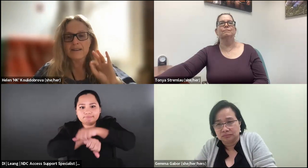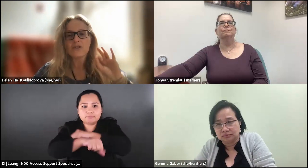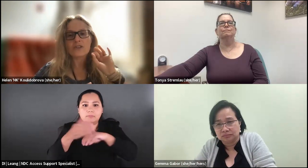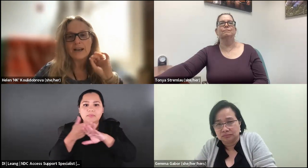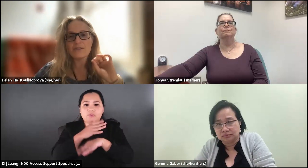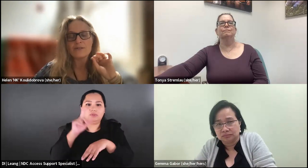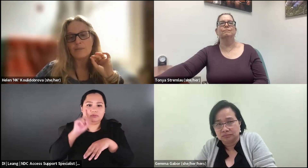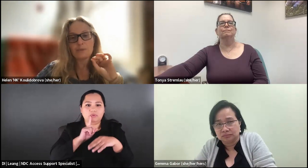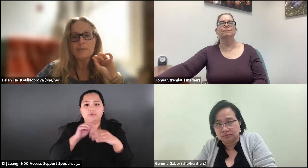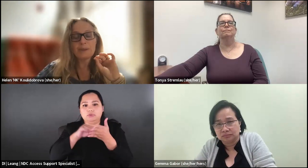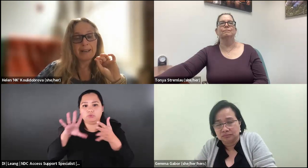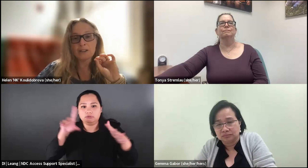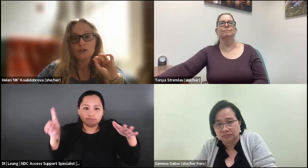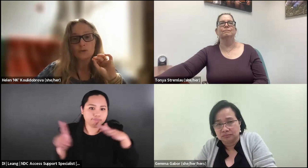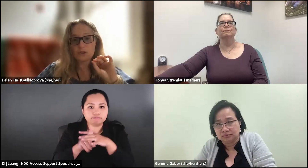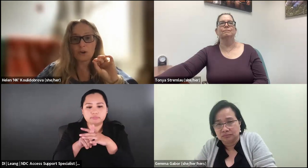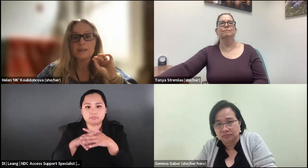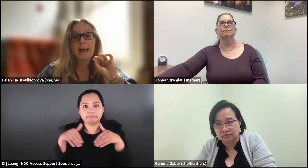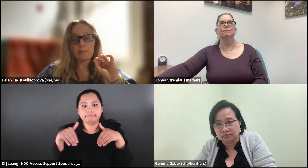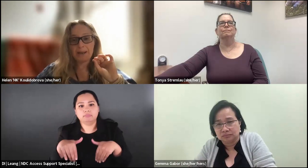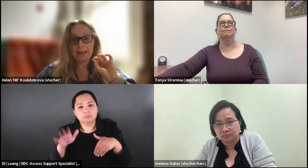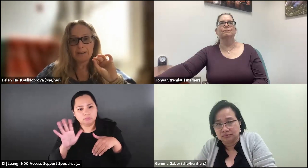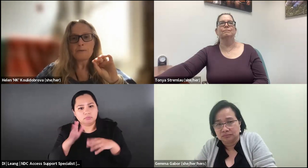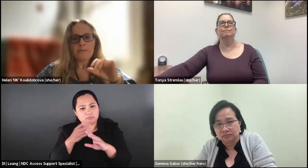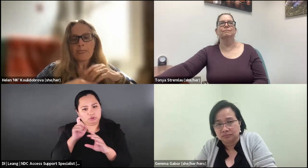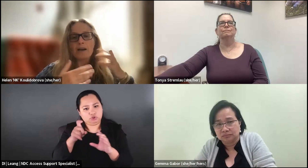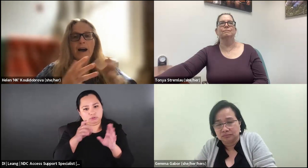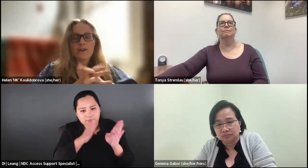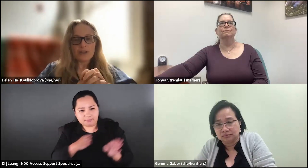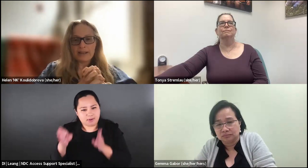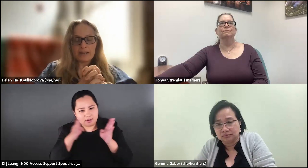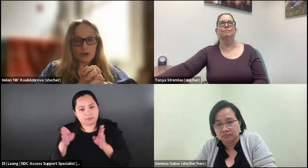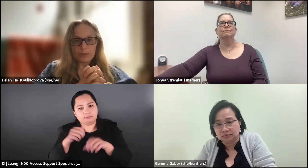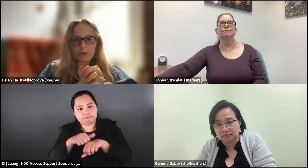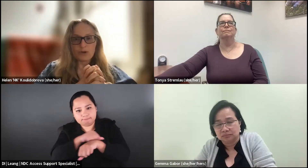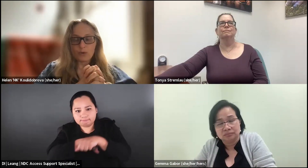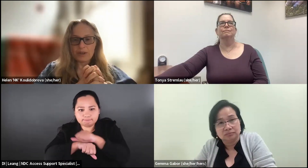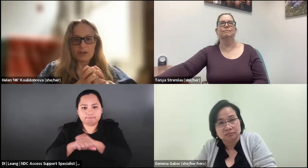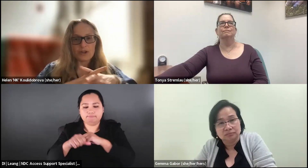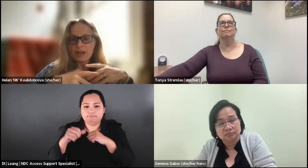This is kind of the preplanning that should start happening. I understand that interpreter shortage